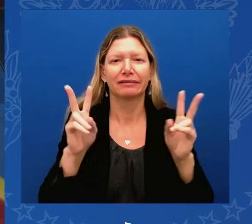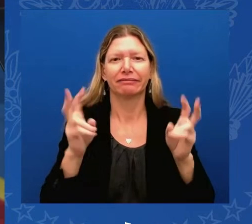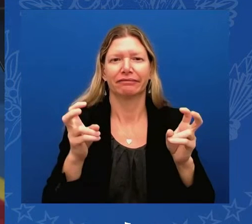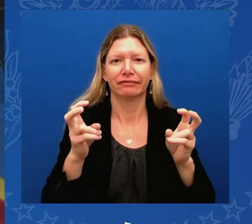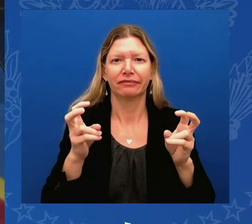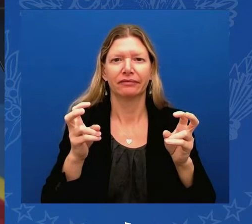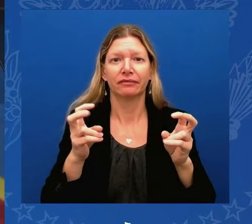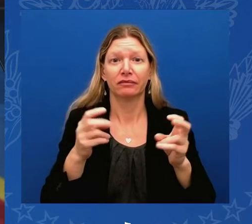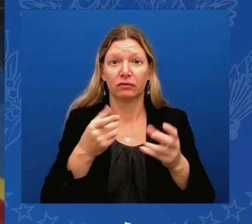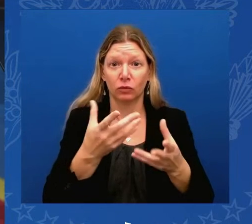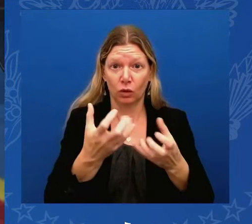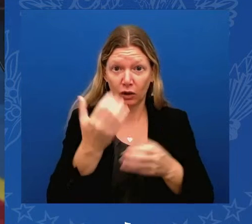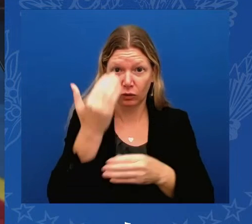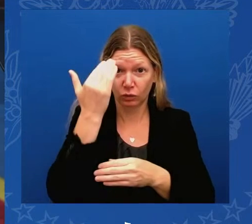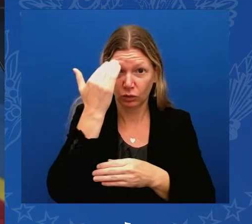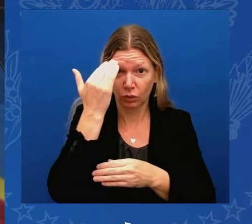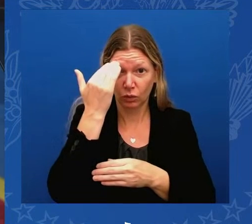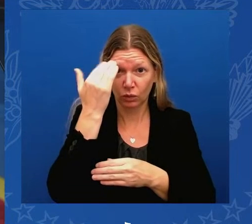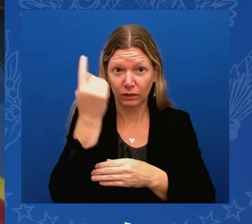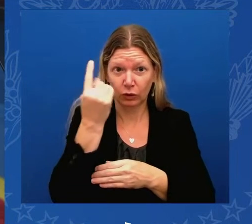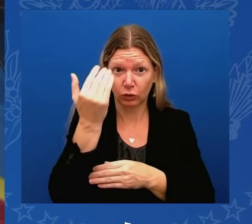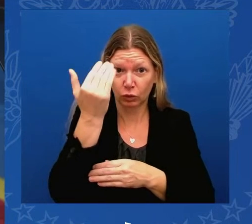He was lying to me -- he said, "Look at me, Dad. Look at me."